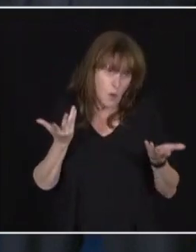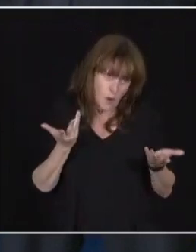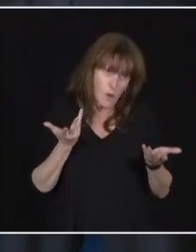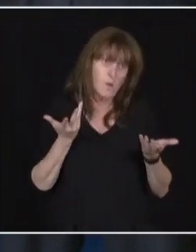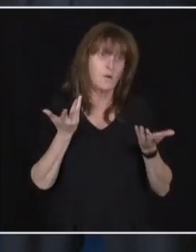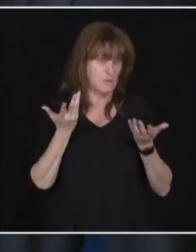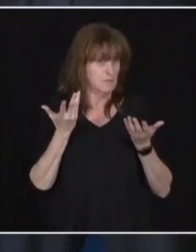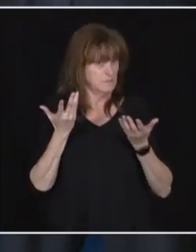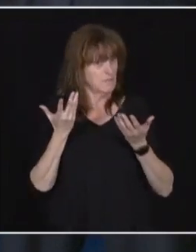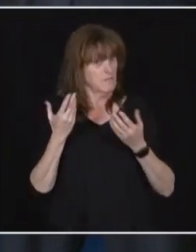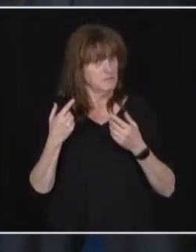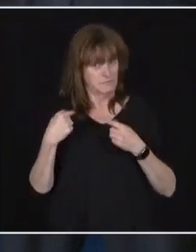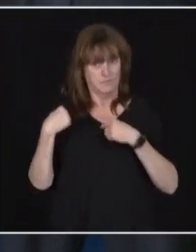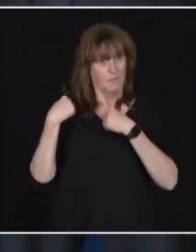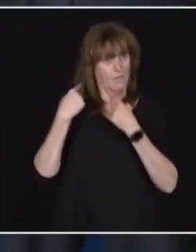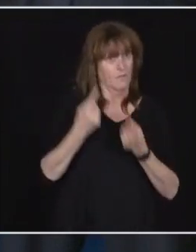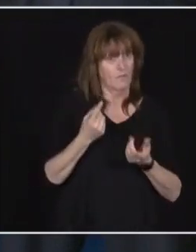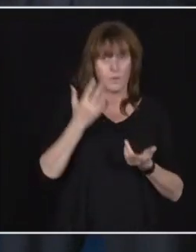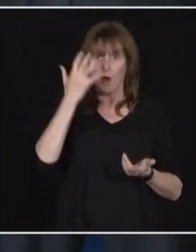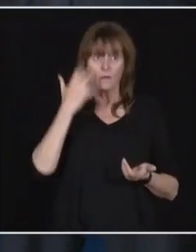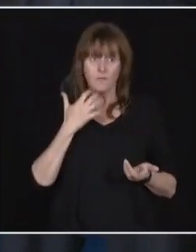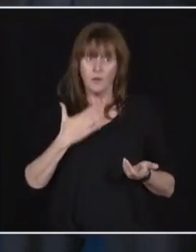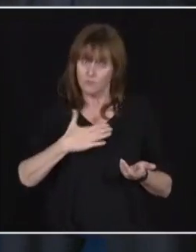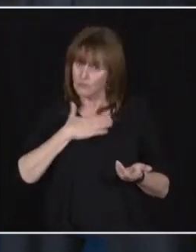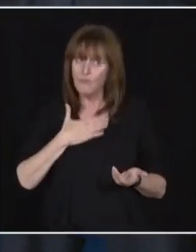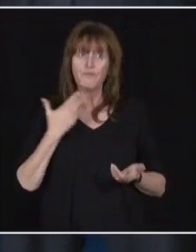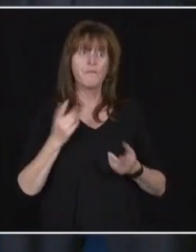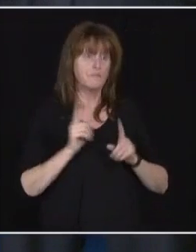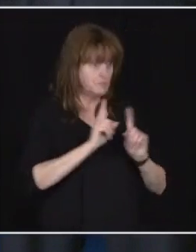many cases,